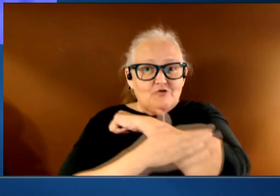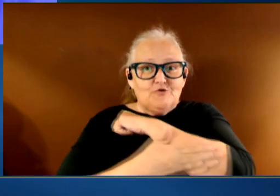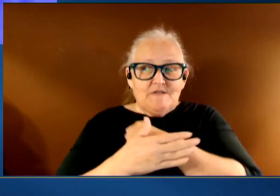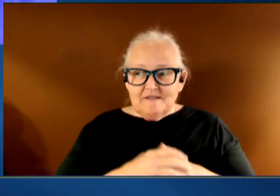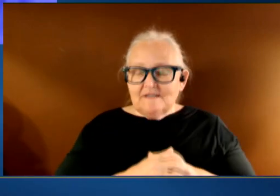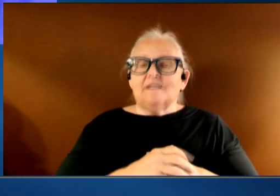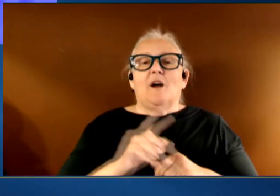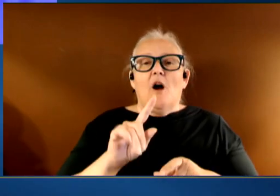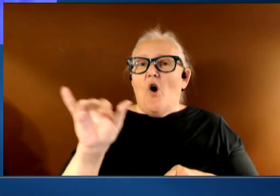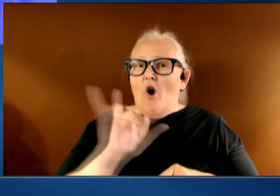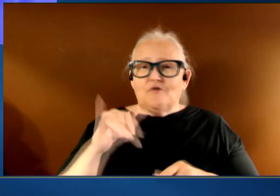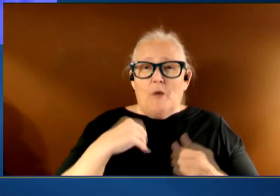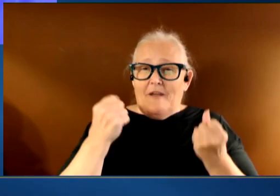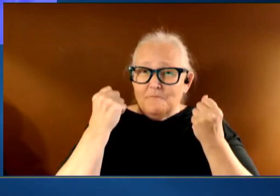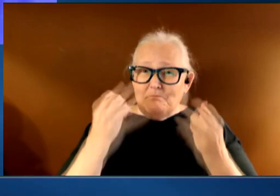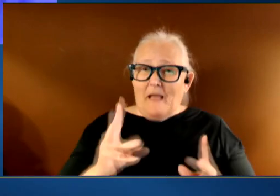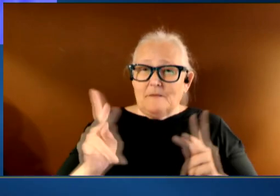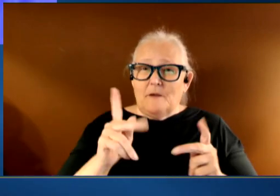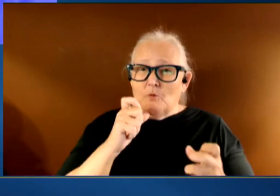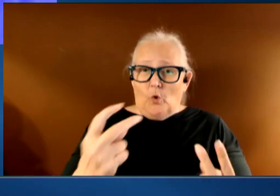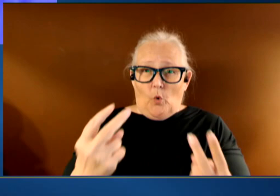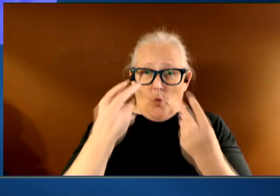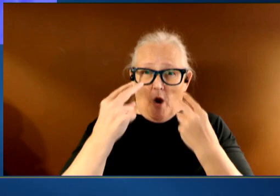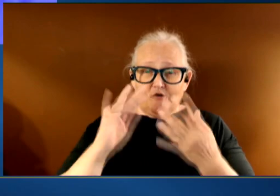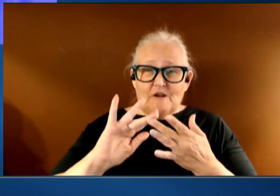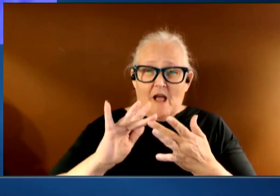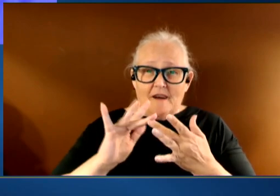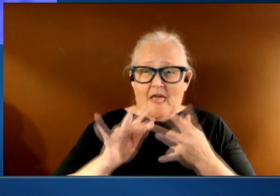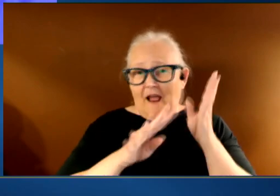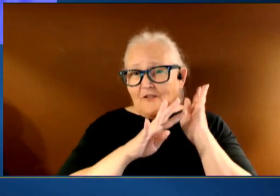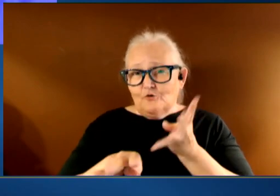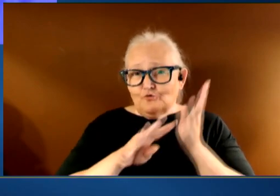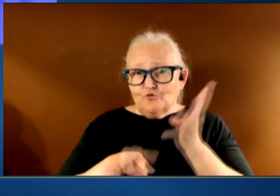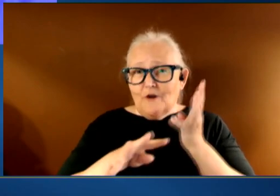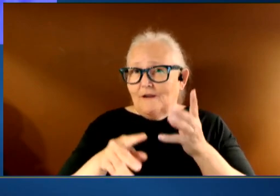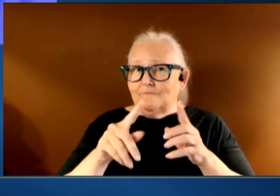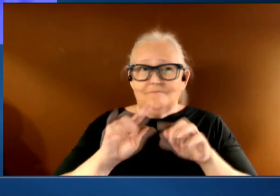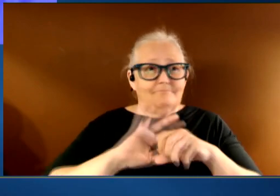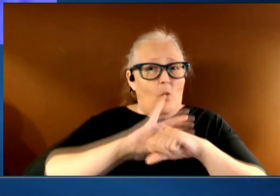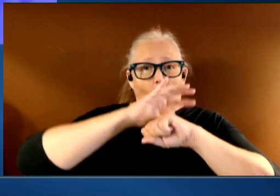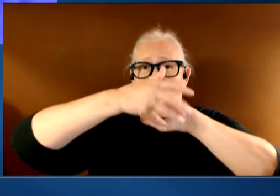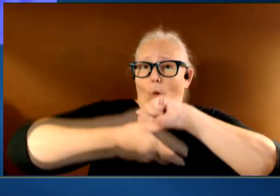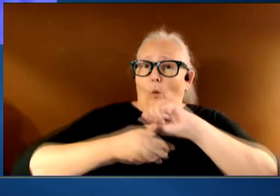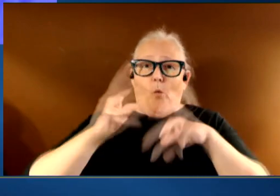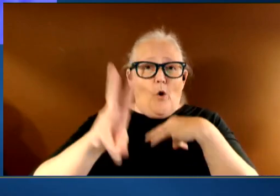who are joining us online, streaming in from around the world. You all are welcome here,